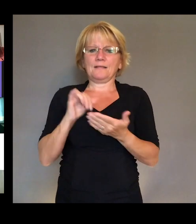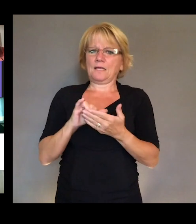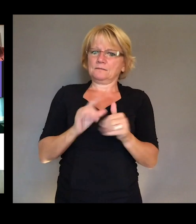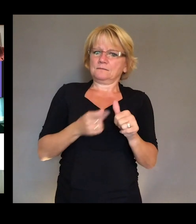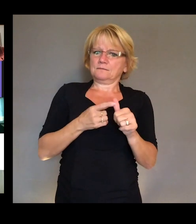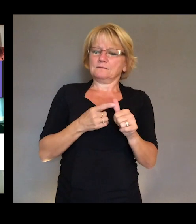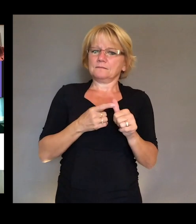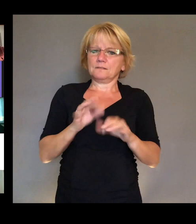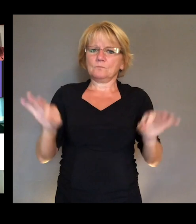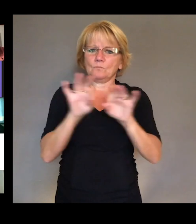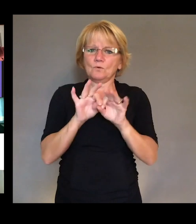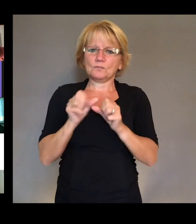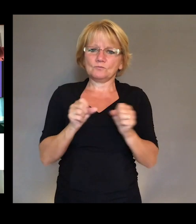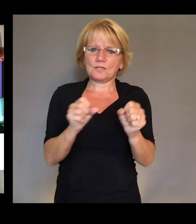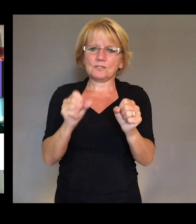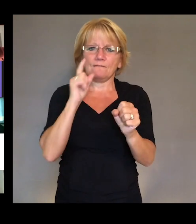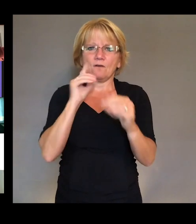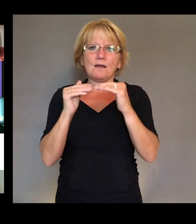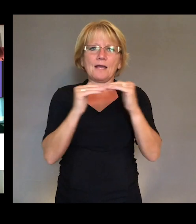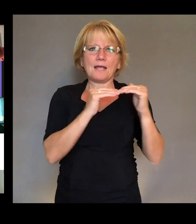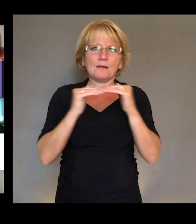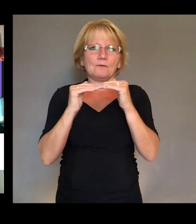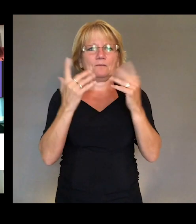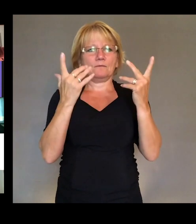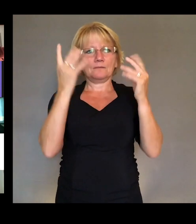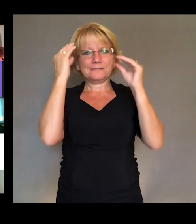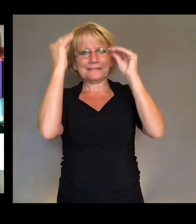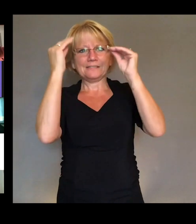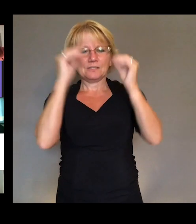to create an equitable pedagogical approach to knowledge.